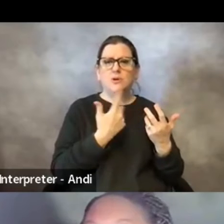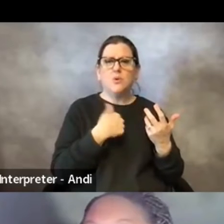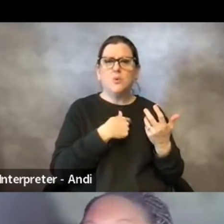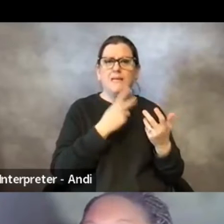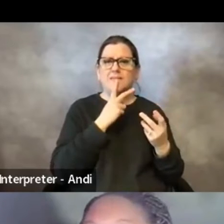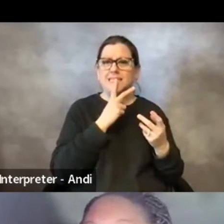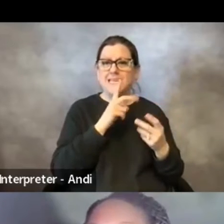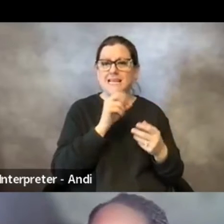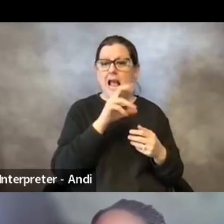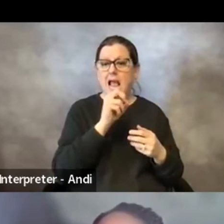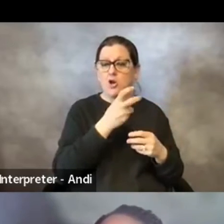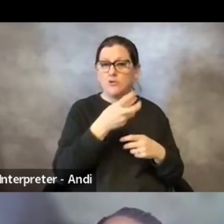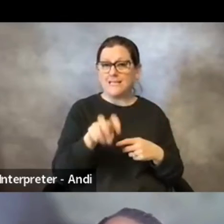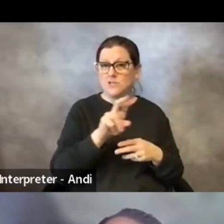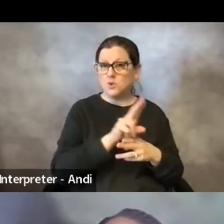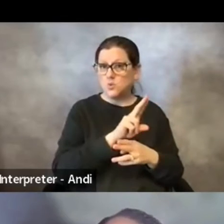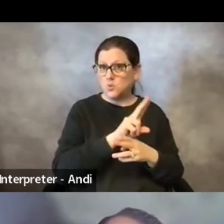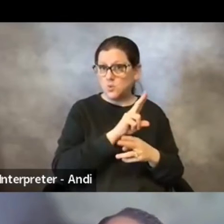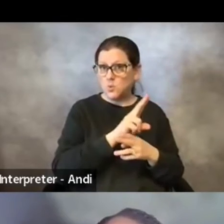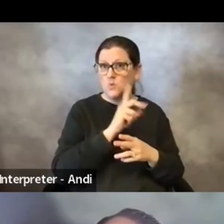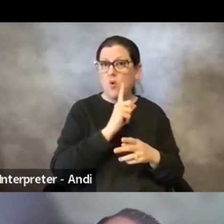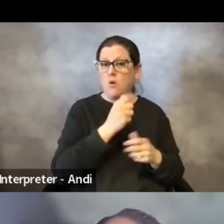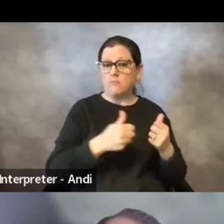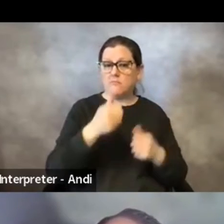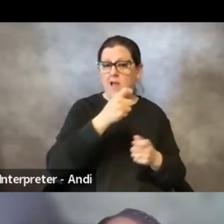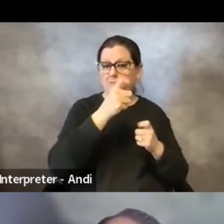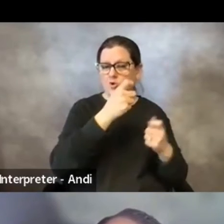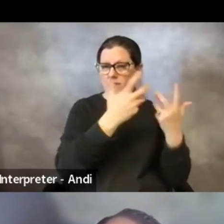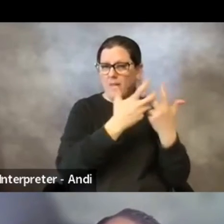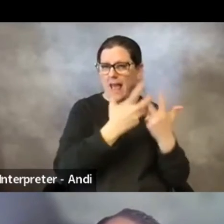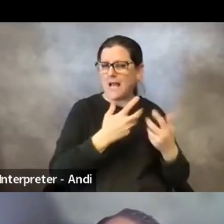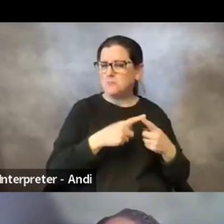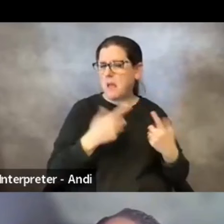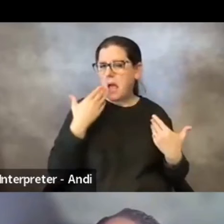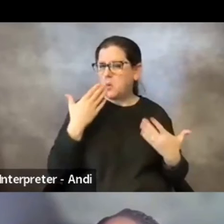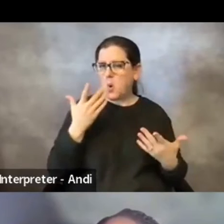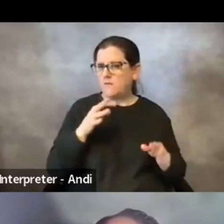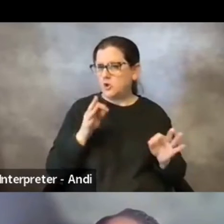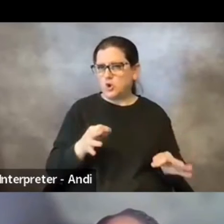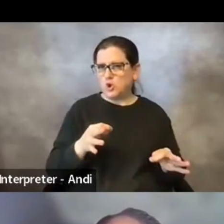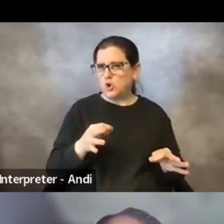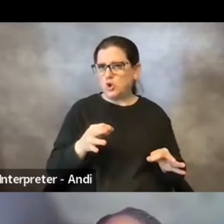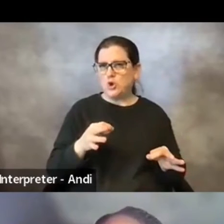Transitions used for an administrative match. But I don't know about that. So I'd have to check. The other question I saw was about is